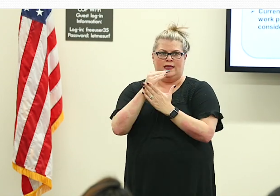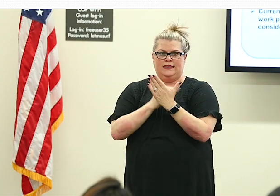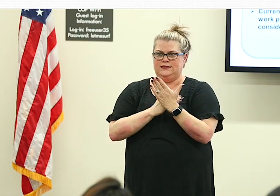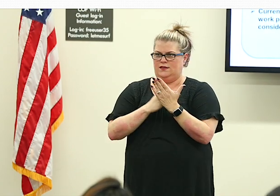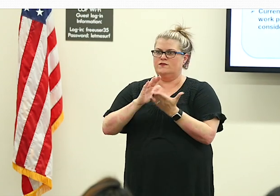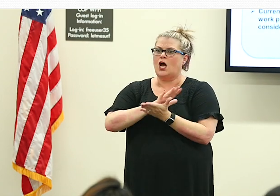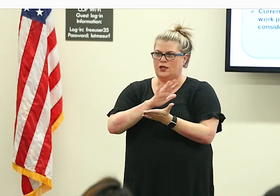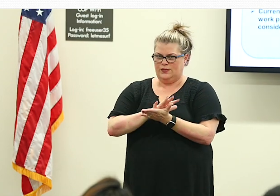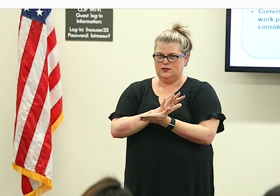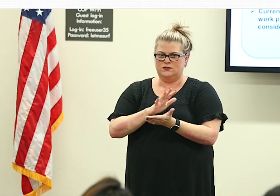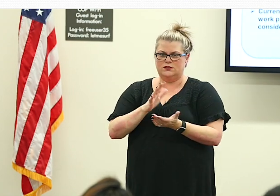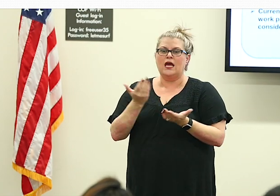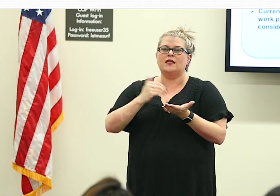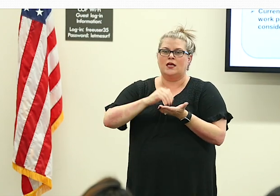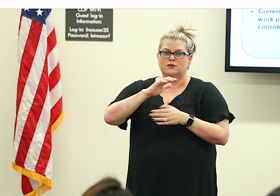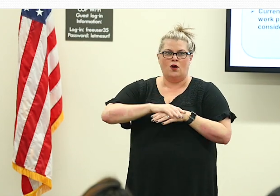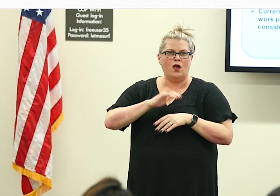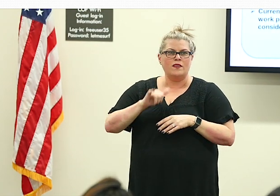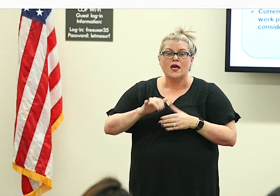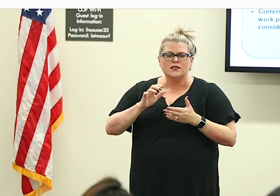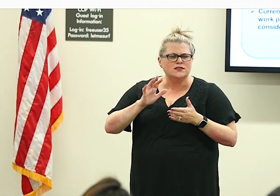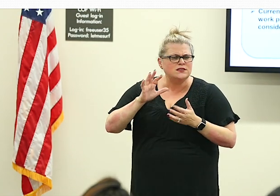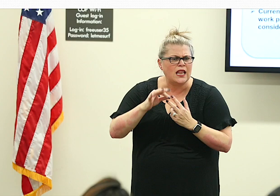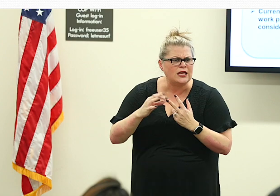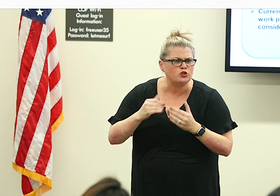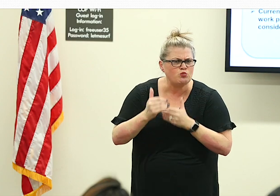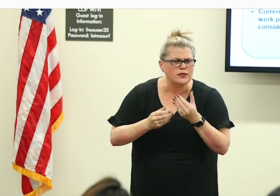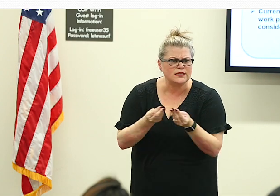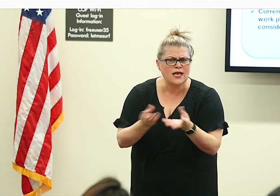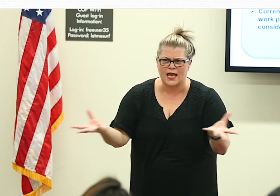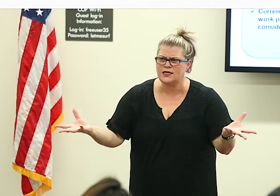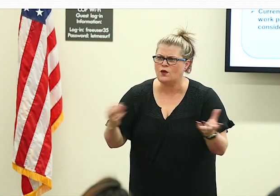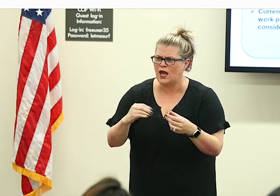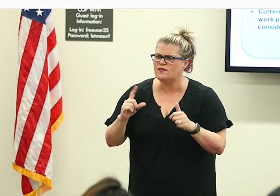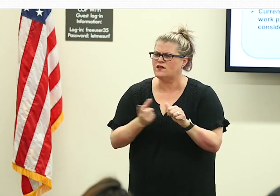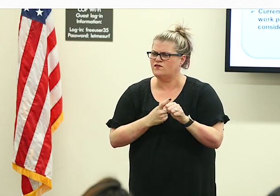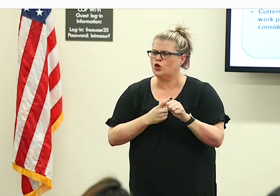is also on the Selection Process handout. As well as the first page of the pre-application.